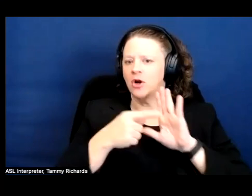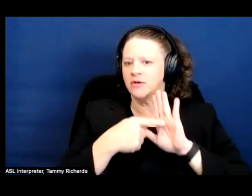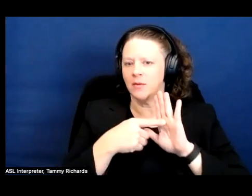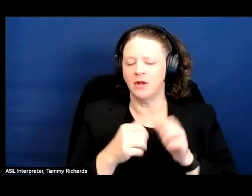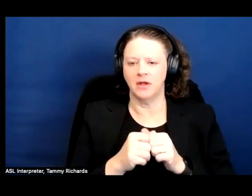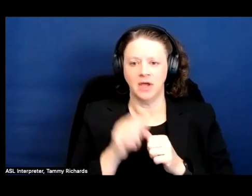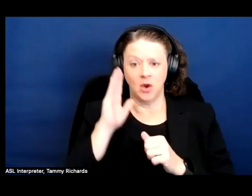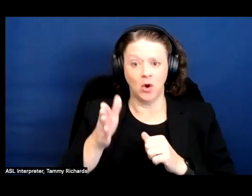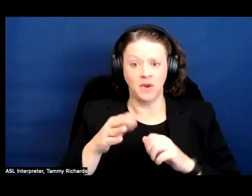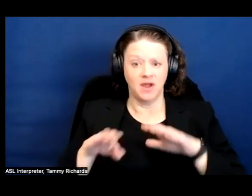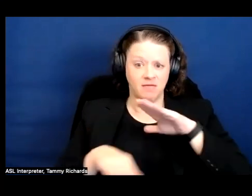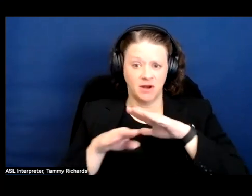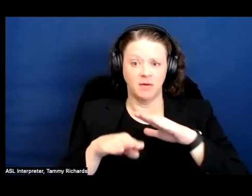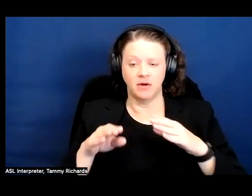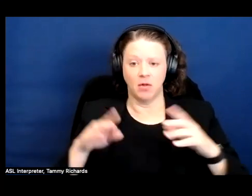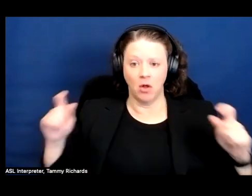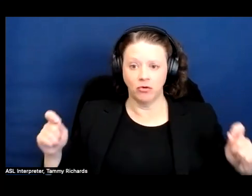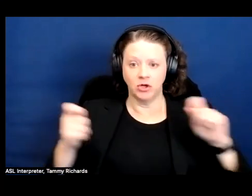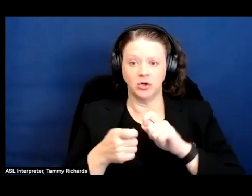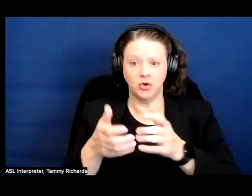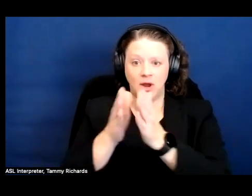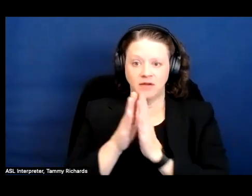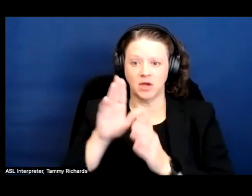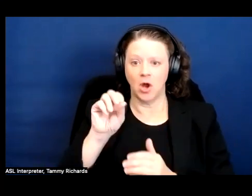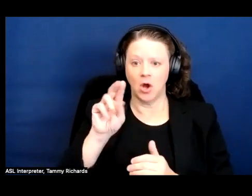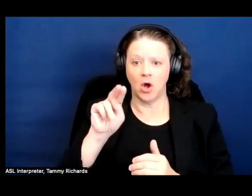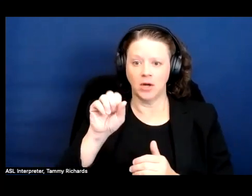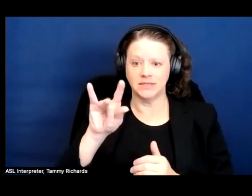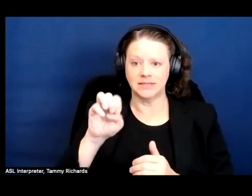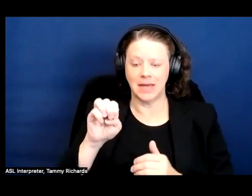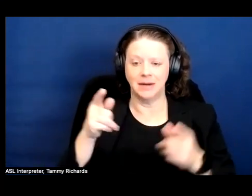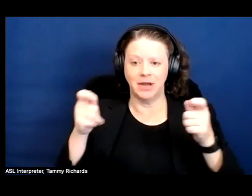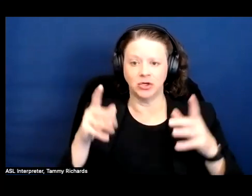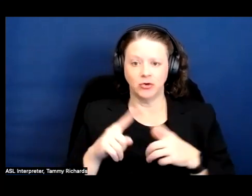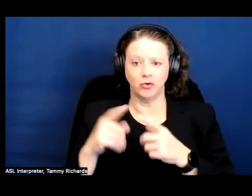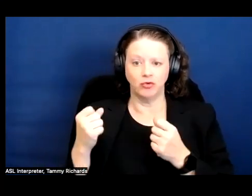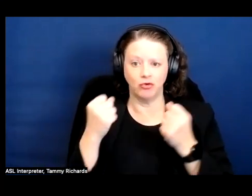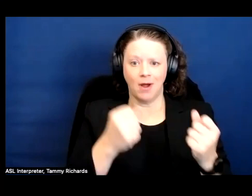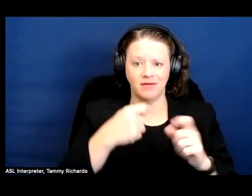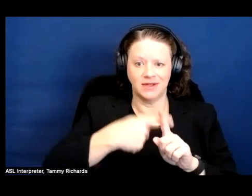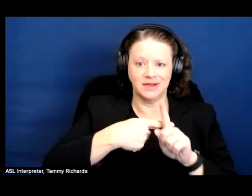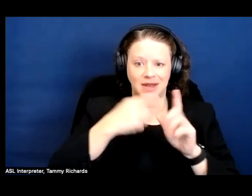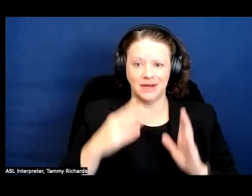financial resources of the provider and the availability of equally effective, less expensive alternatives.